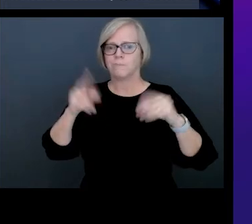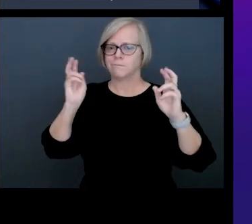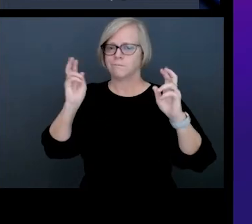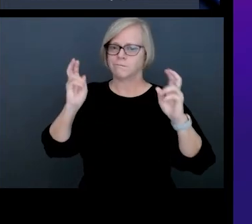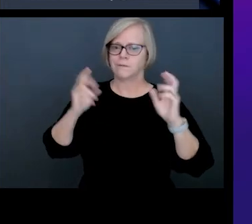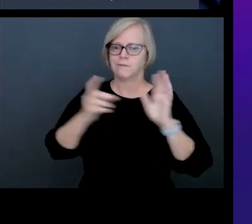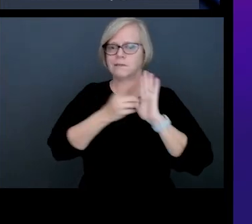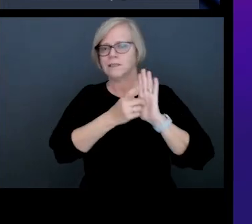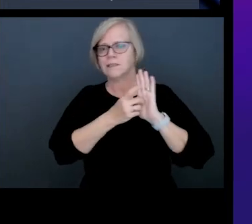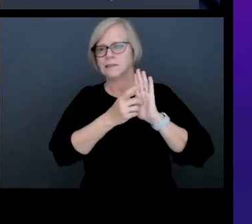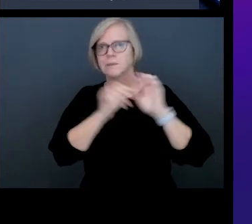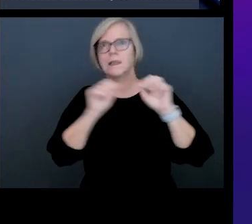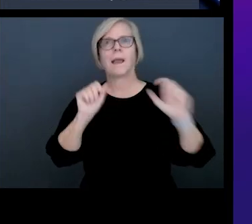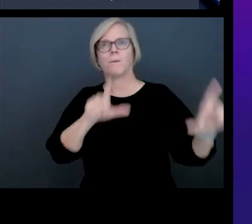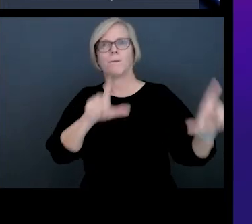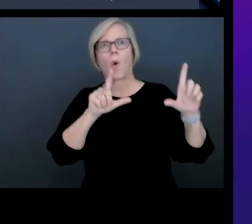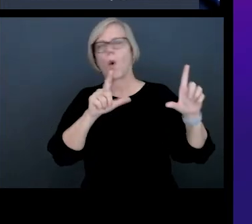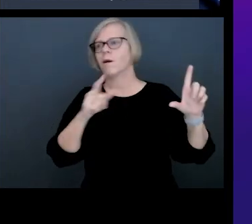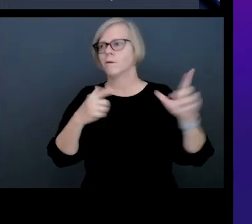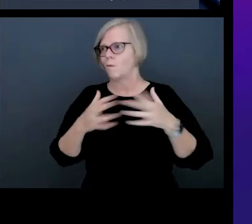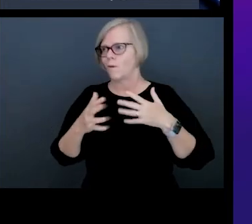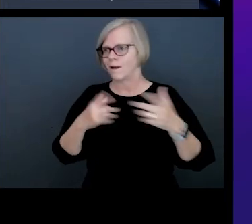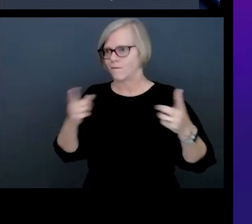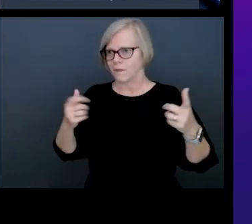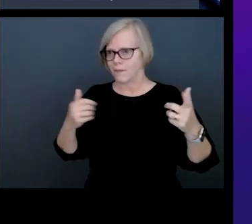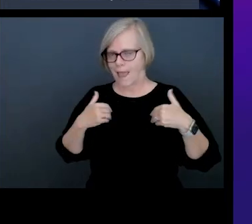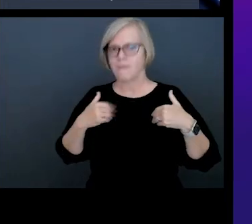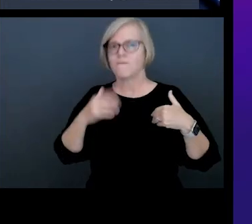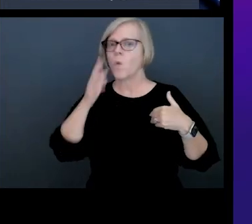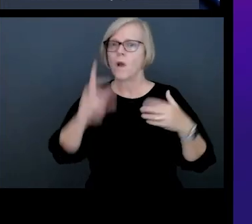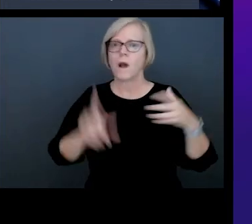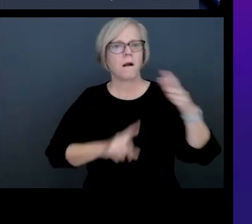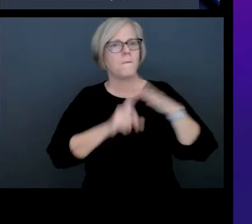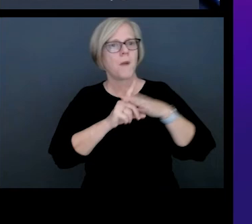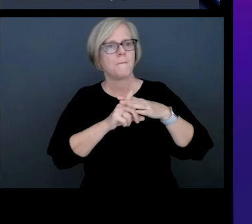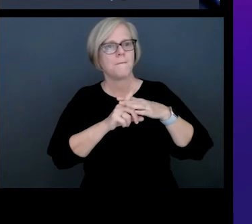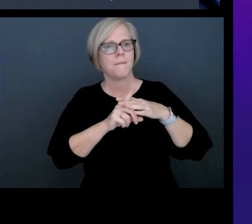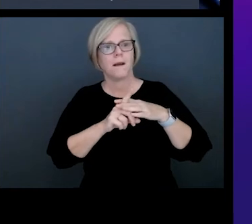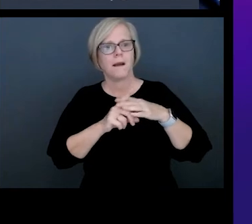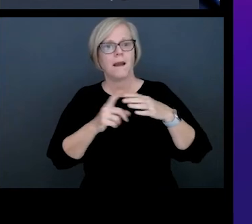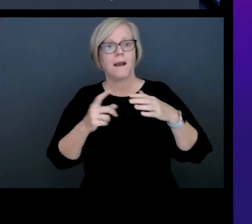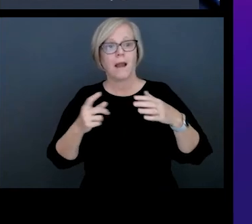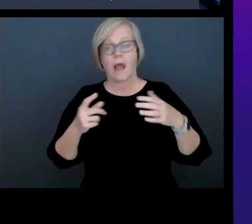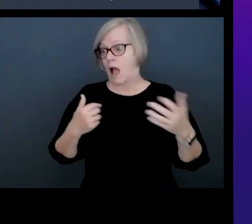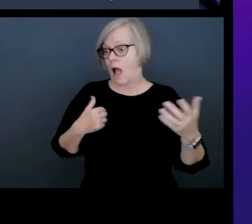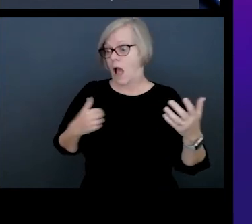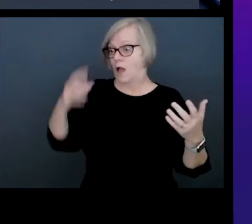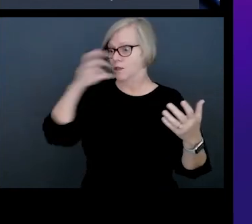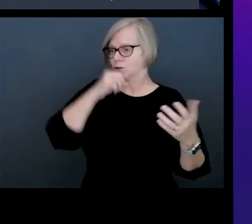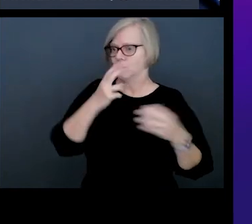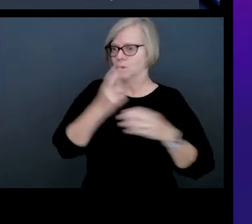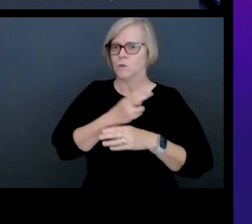or however they have it, it would've came in. And we're doing that, I'm assuming using subscriptions here.